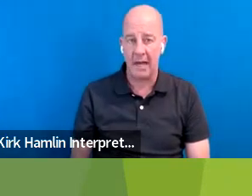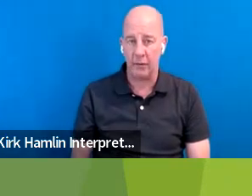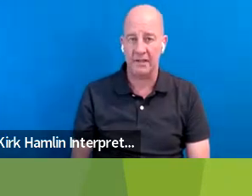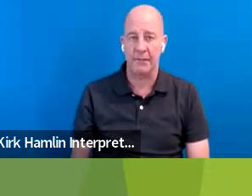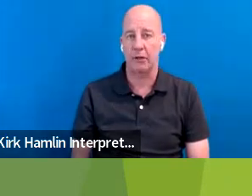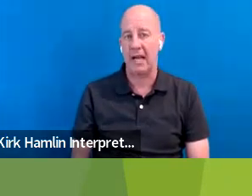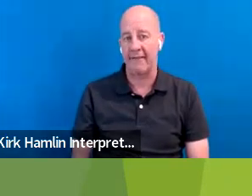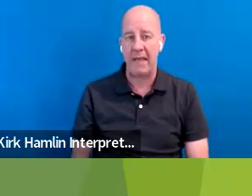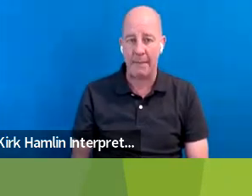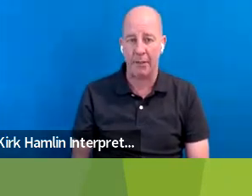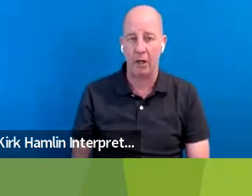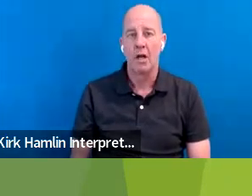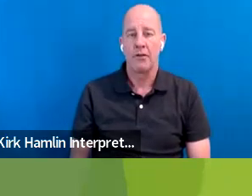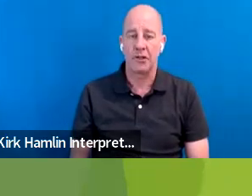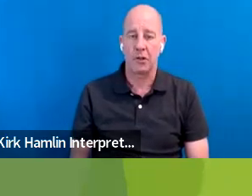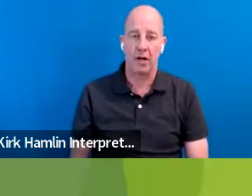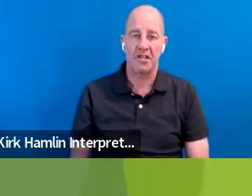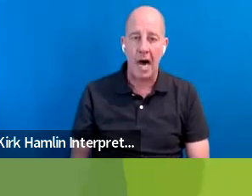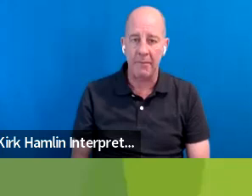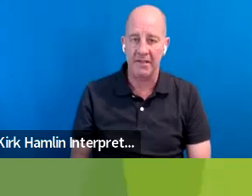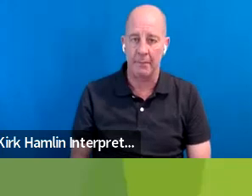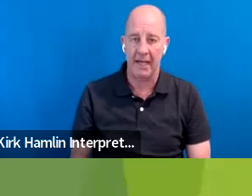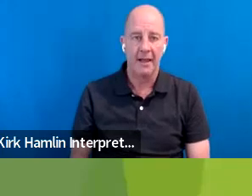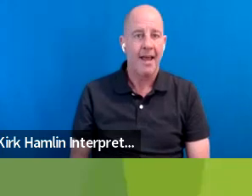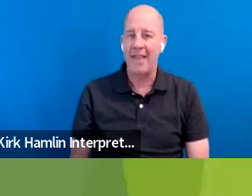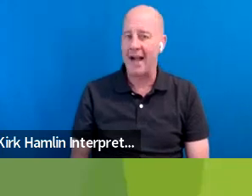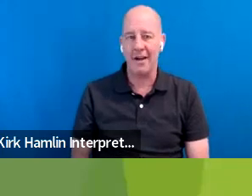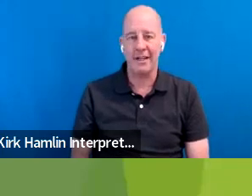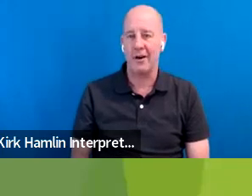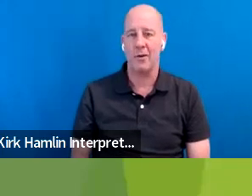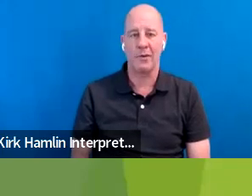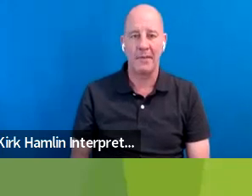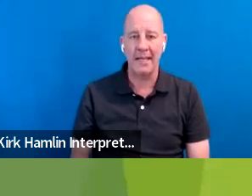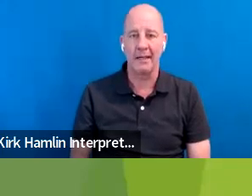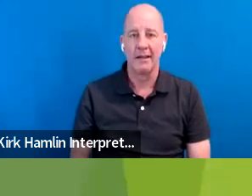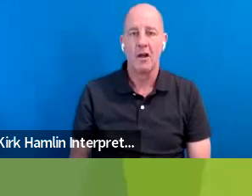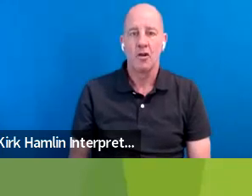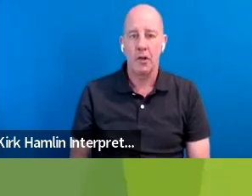that is covering something, or I have paper that is going on top of something. That is not at all what we mean.